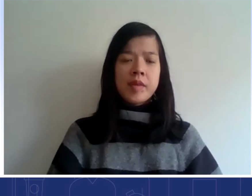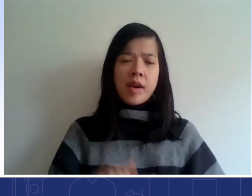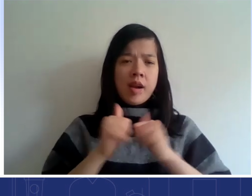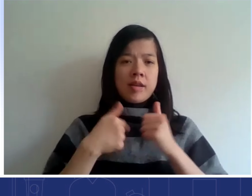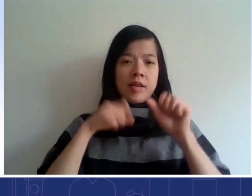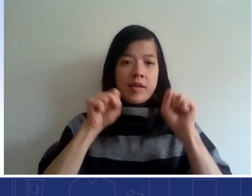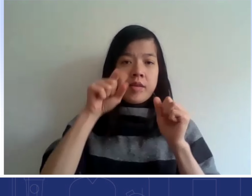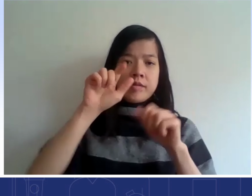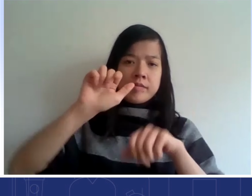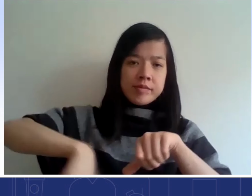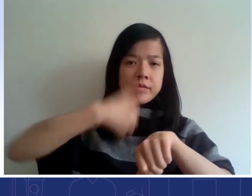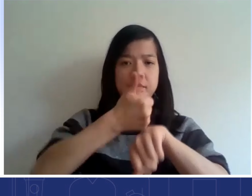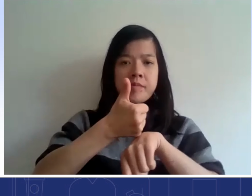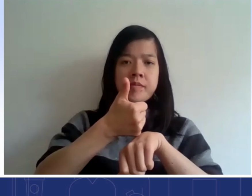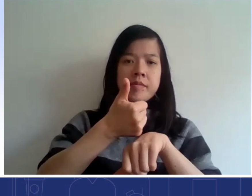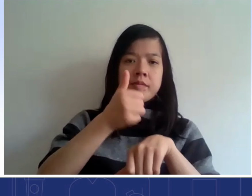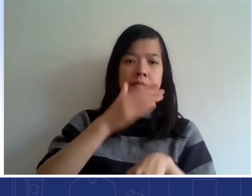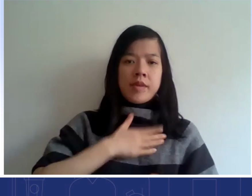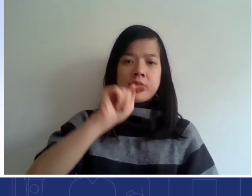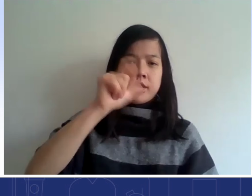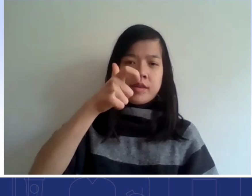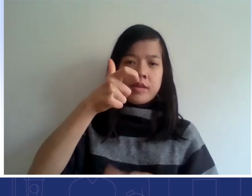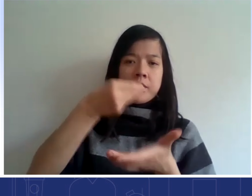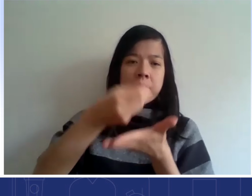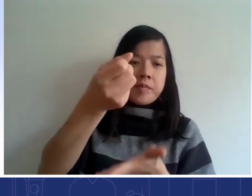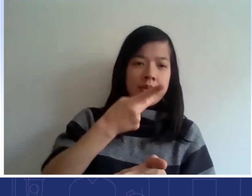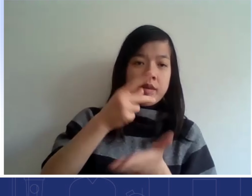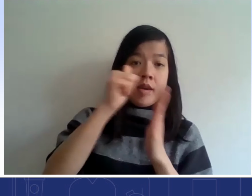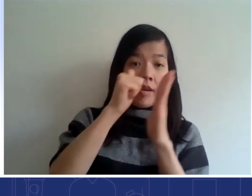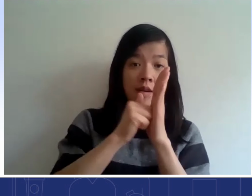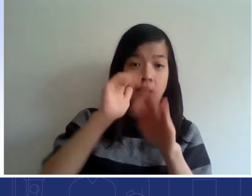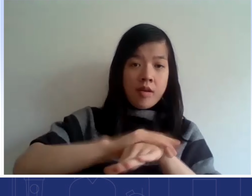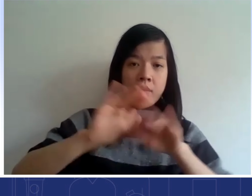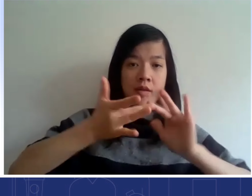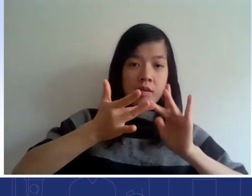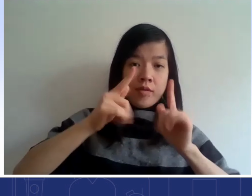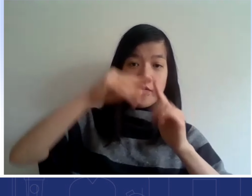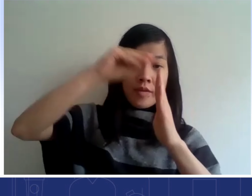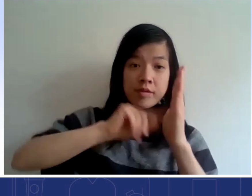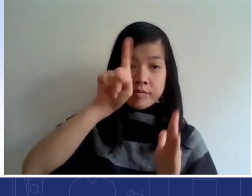First, let's talk about how to set up a tax return turn account online.